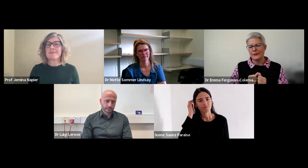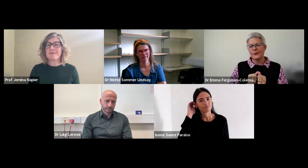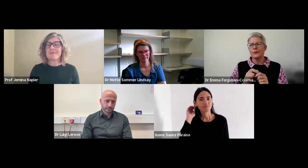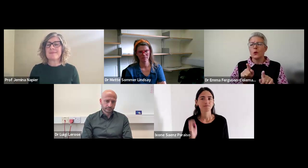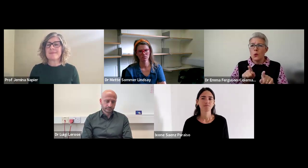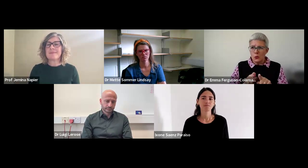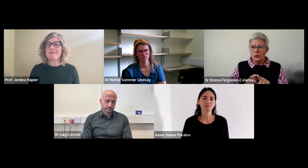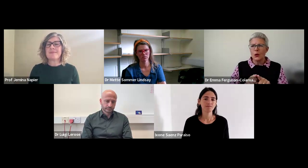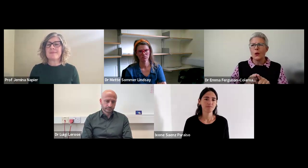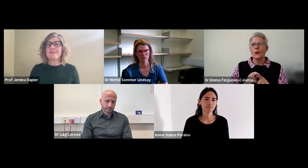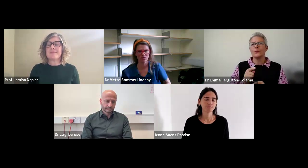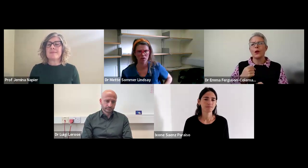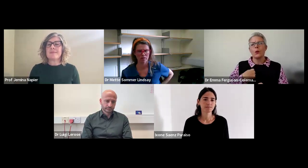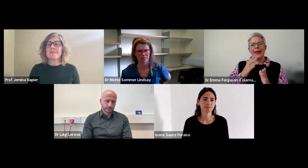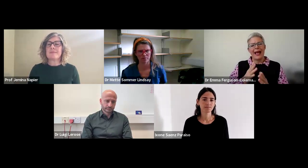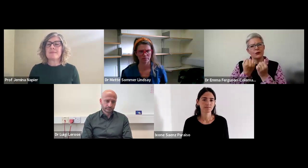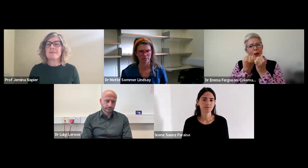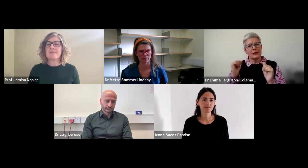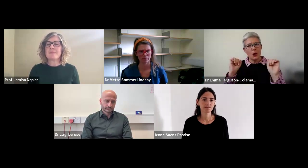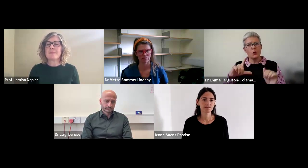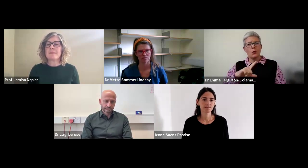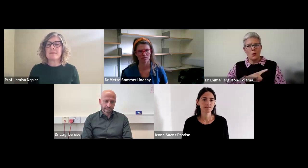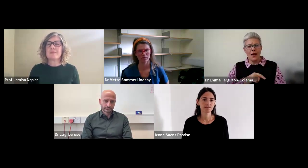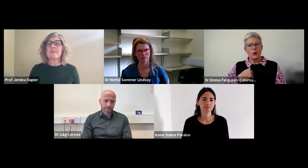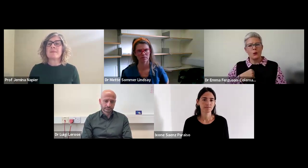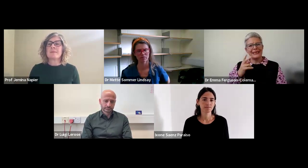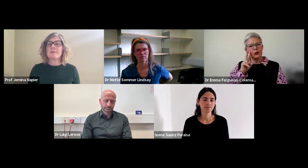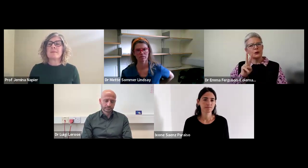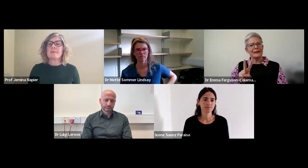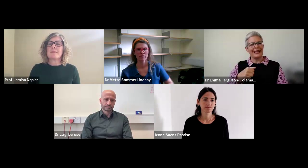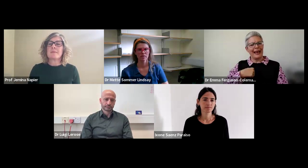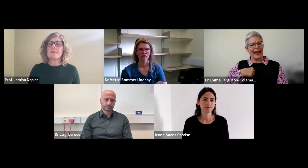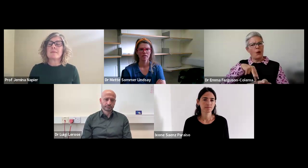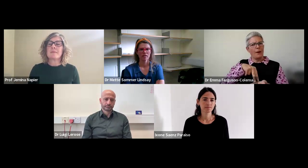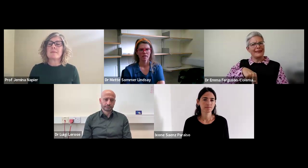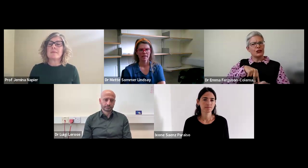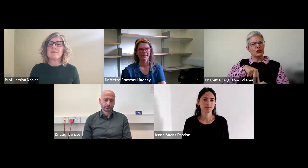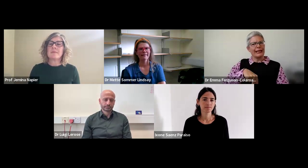particular technology when an obvious change could be made. The reason we have to expose ourselves.